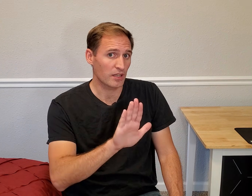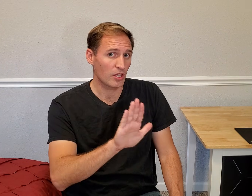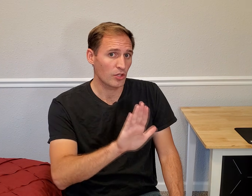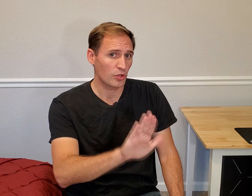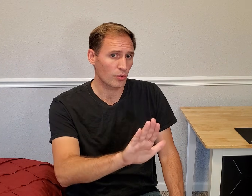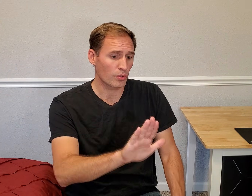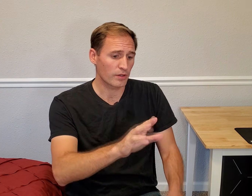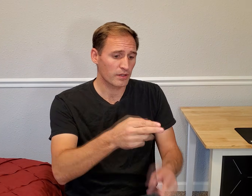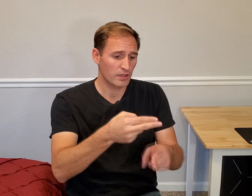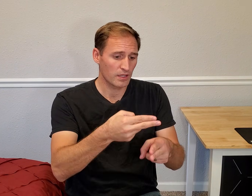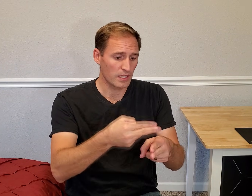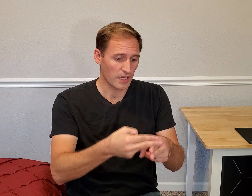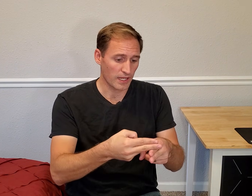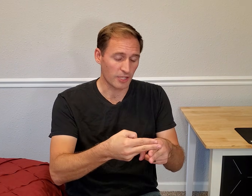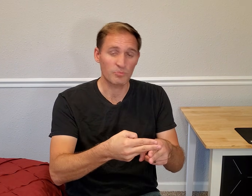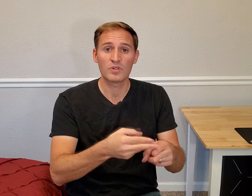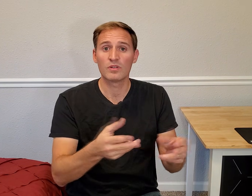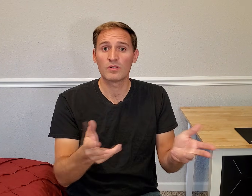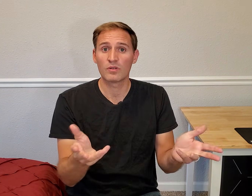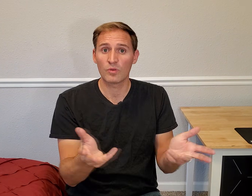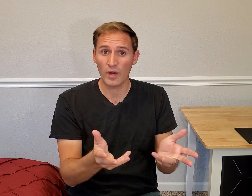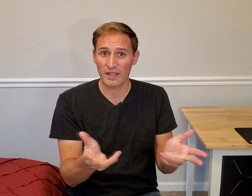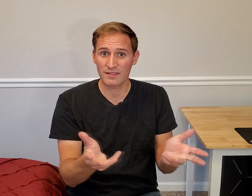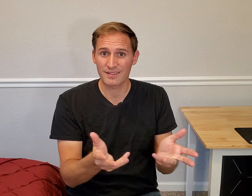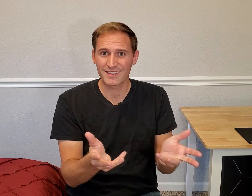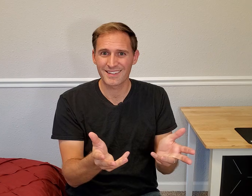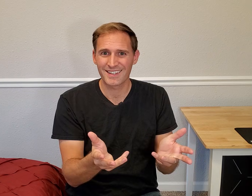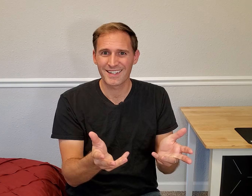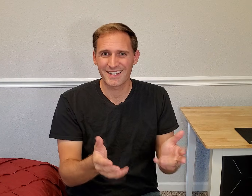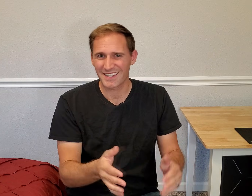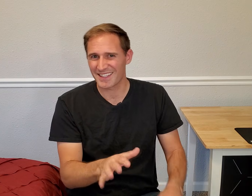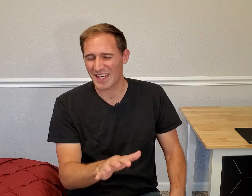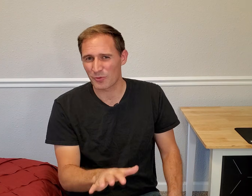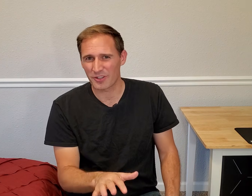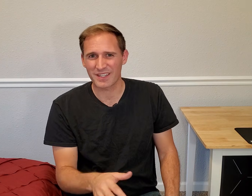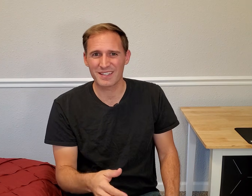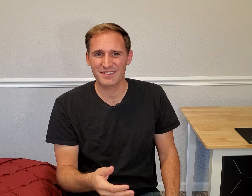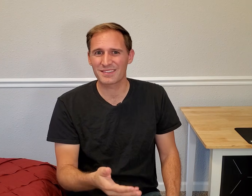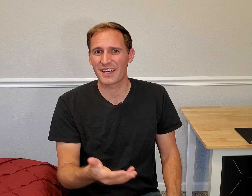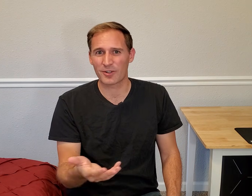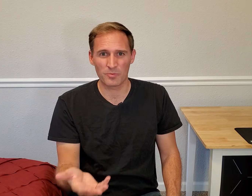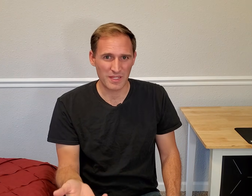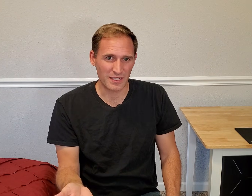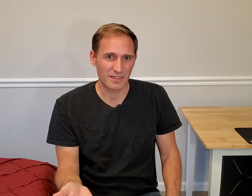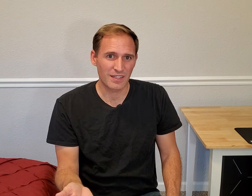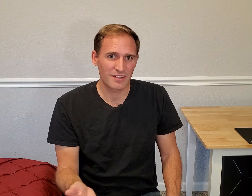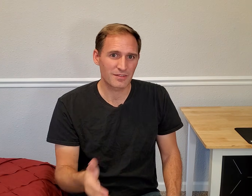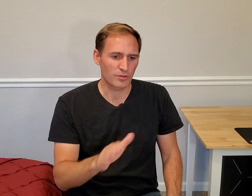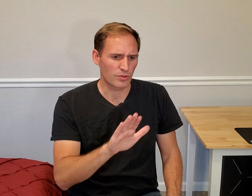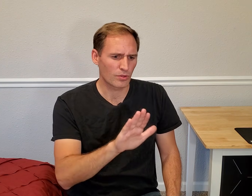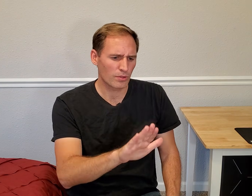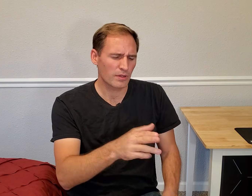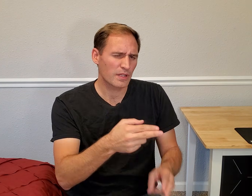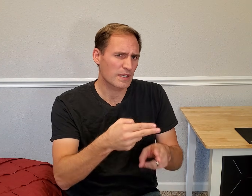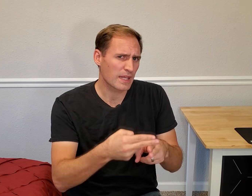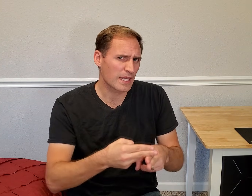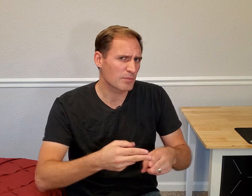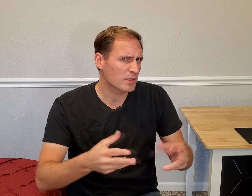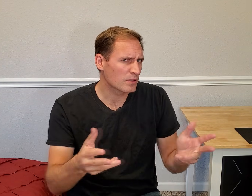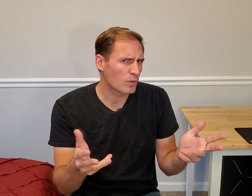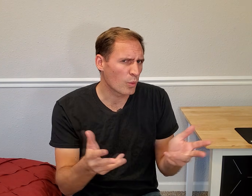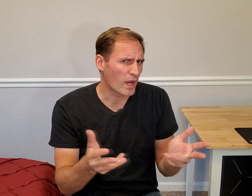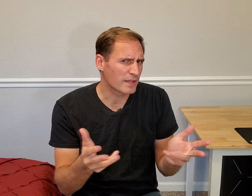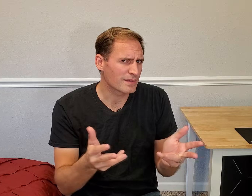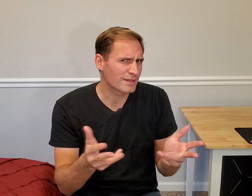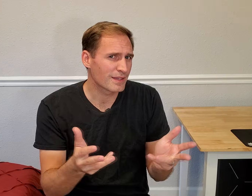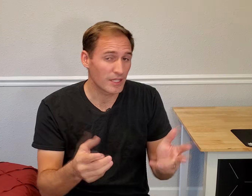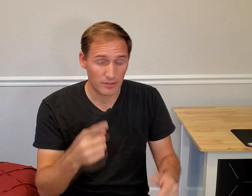'your name what?'. Again, that word "is" got omitted. So 'your name what?' and your